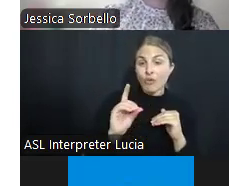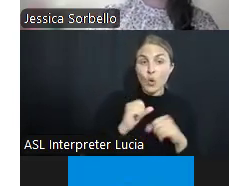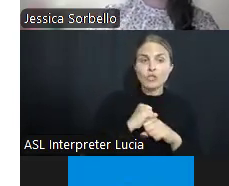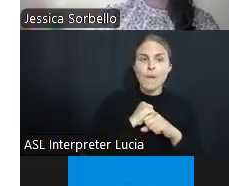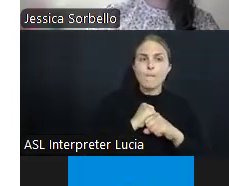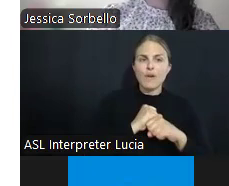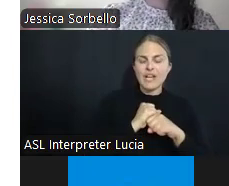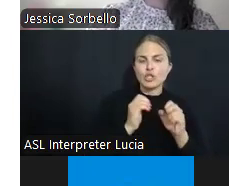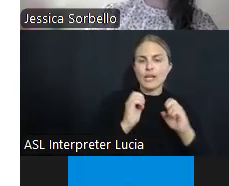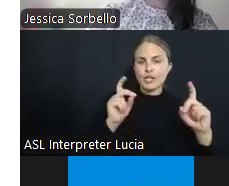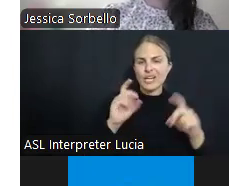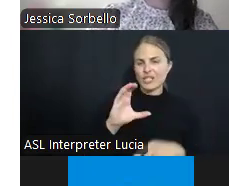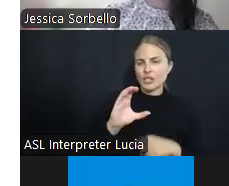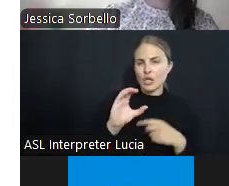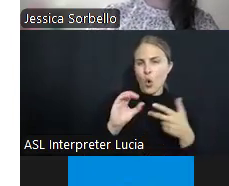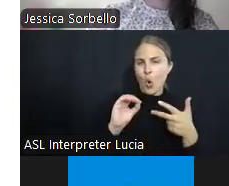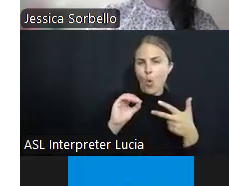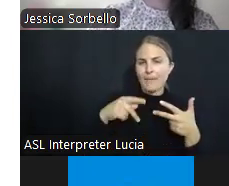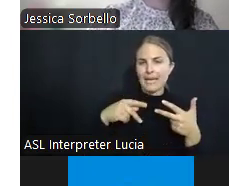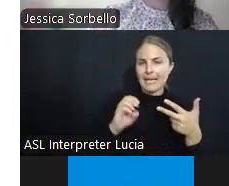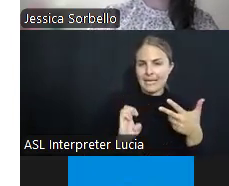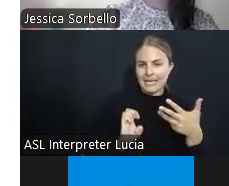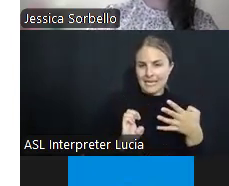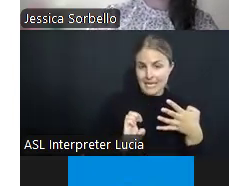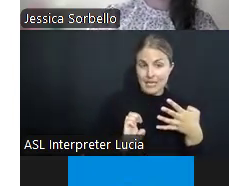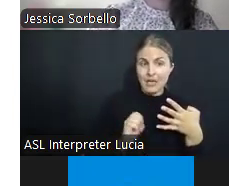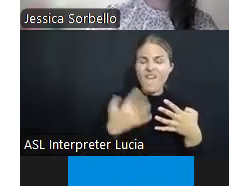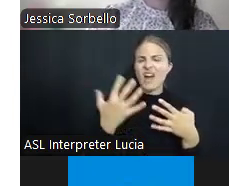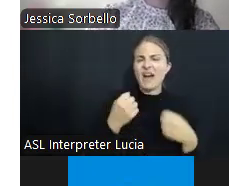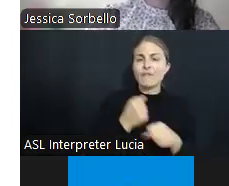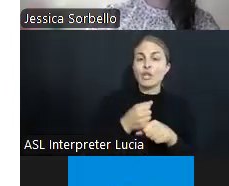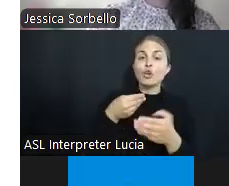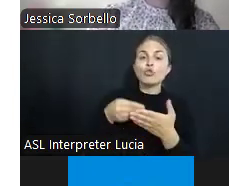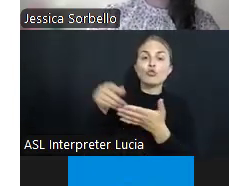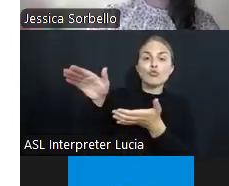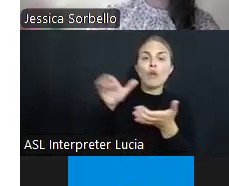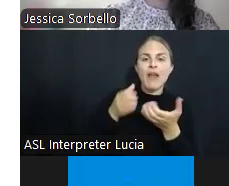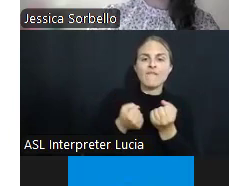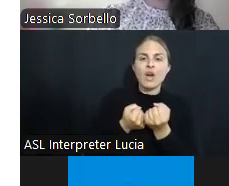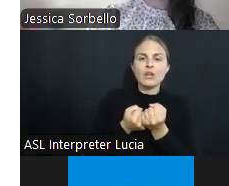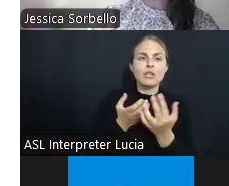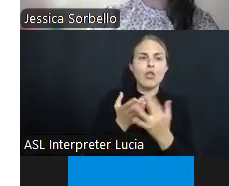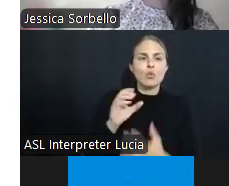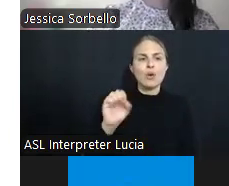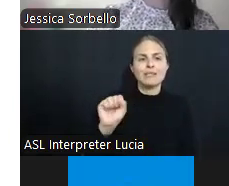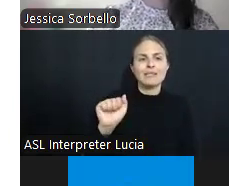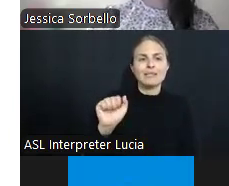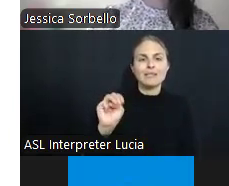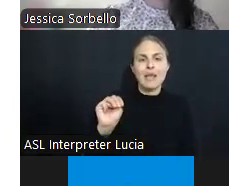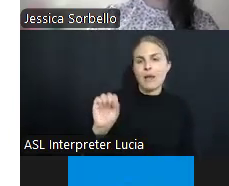funded and focuses and increasing availability and awareness over due prevention education and resources into